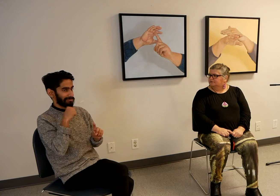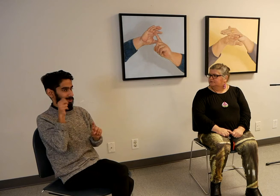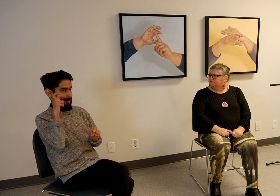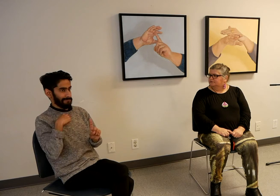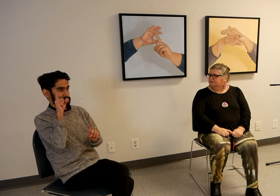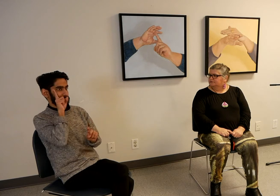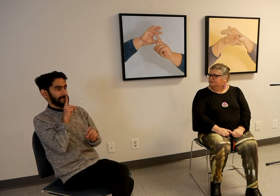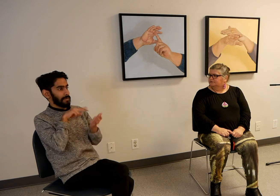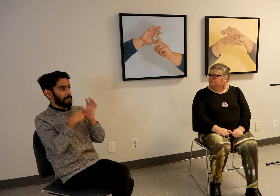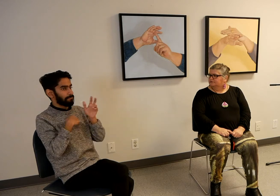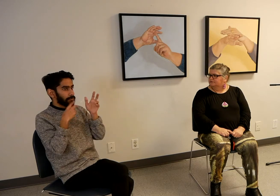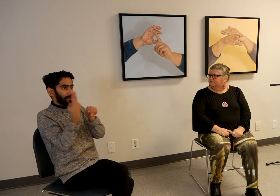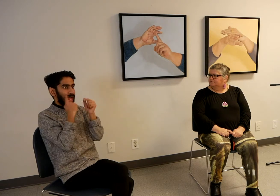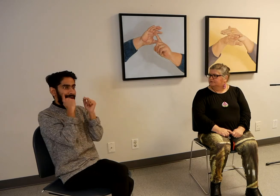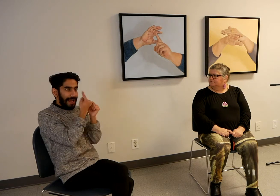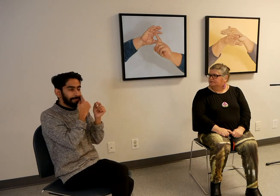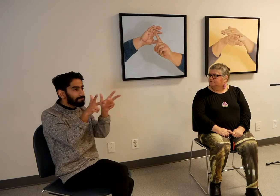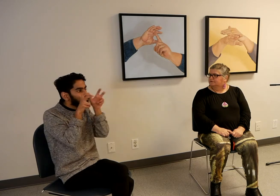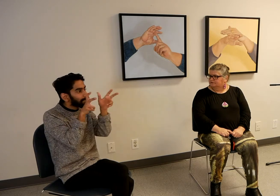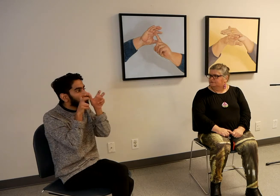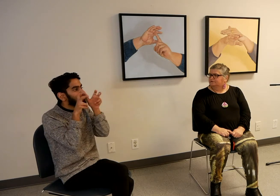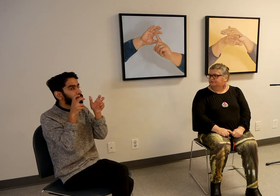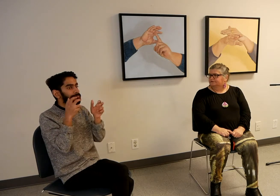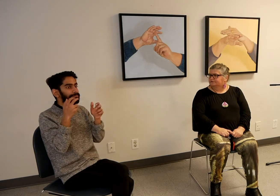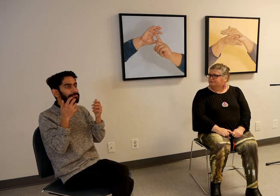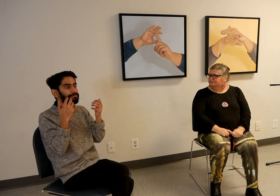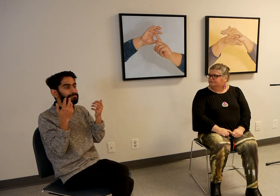But yeah, communication is obviously the biggest issue for me because I am deaf.